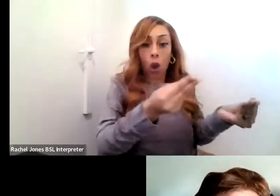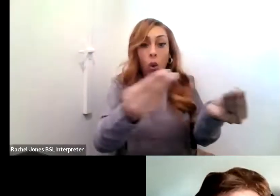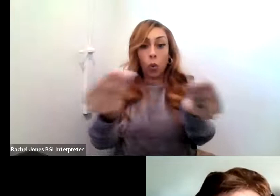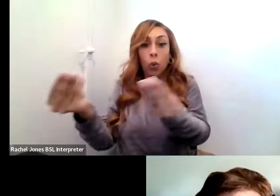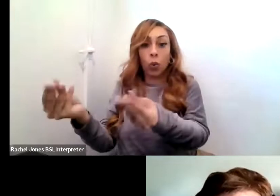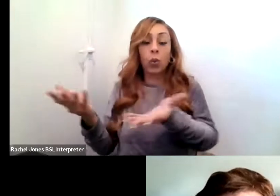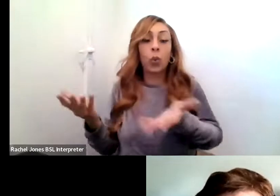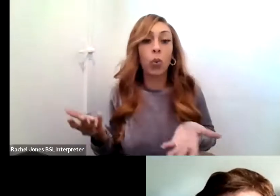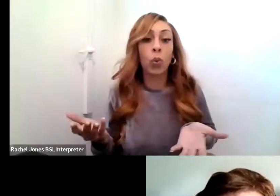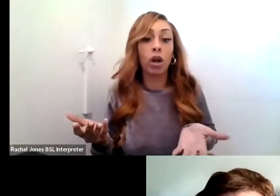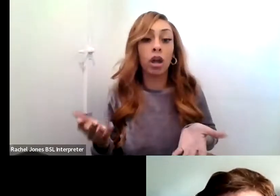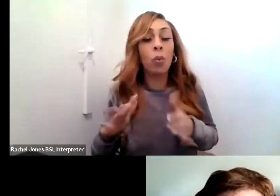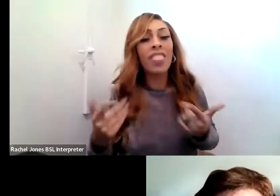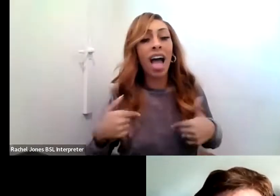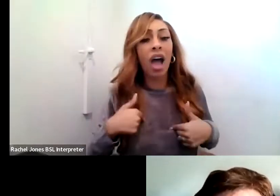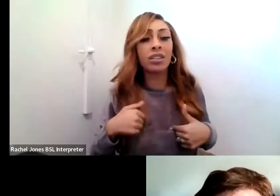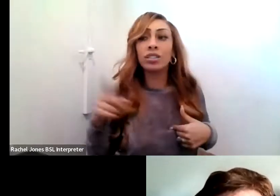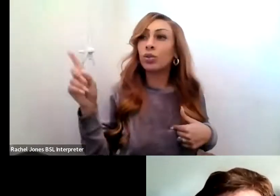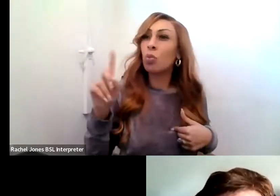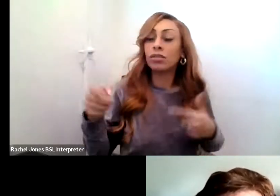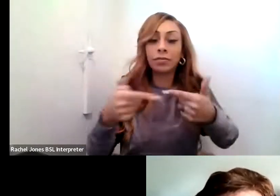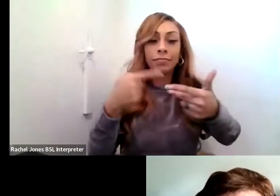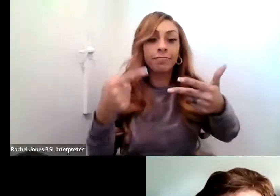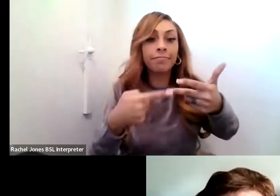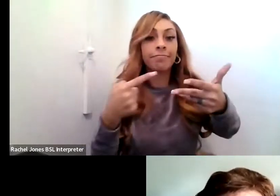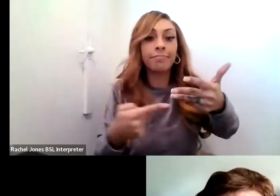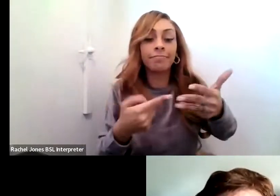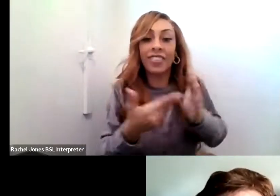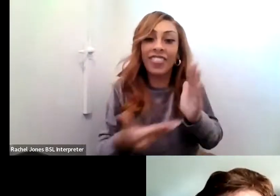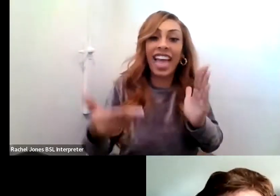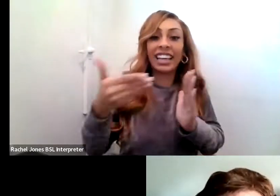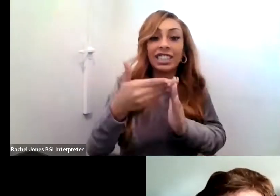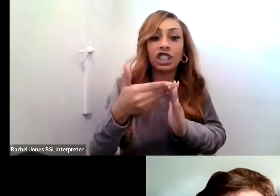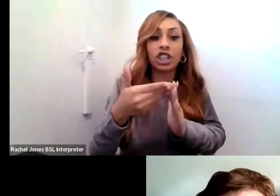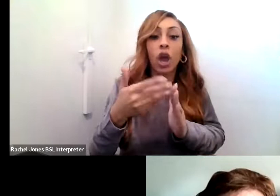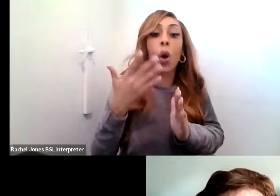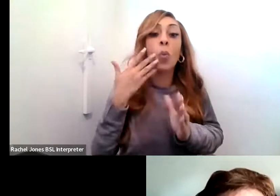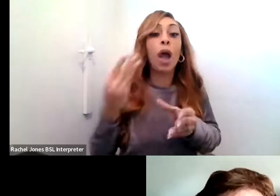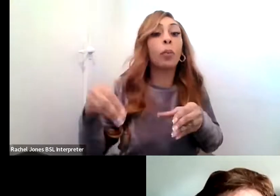So I think it's also about, what are the things that we additionally get when we're including digital access?